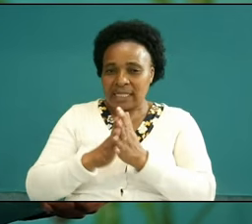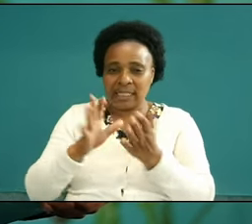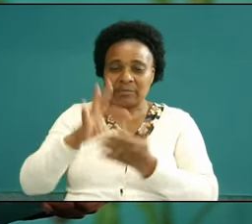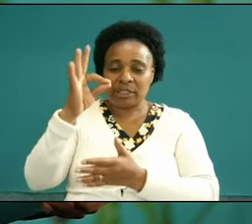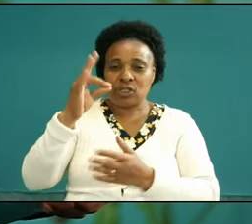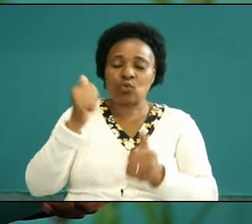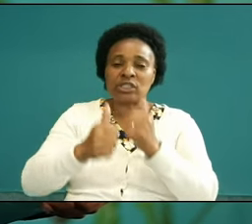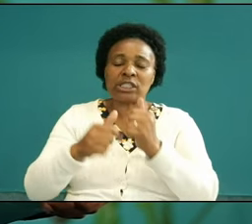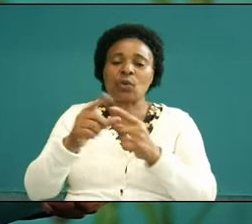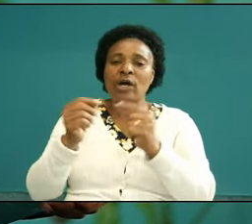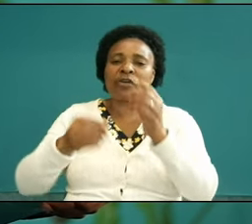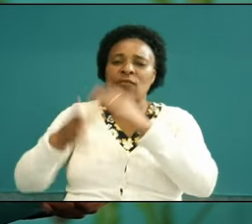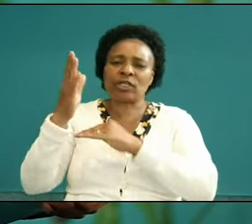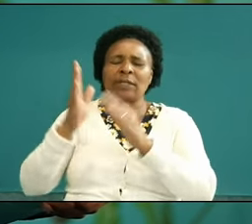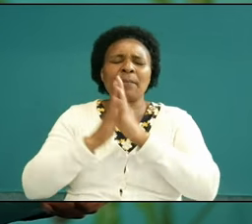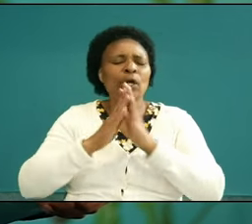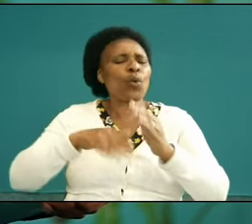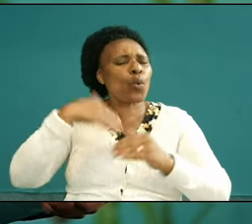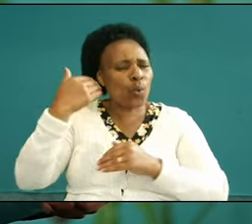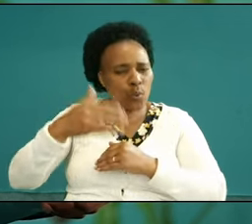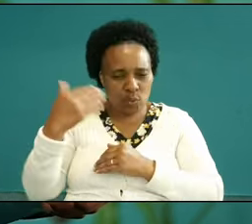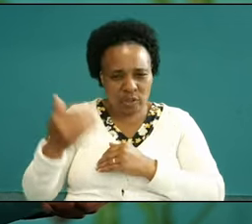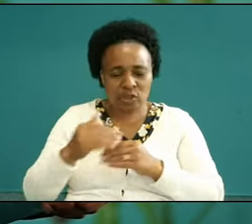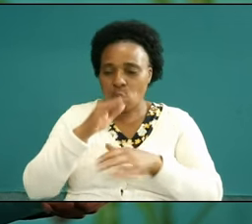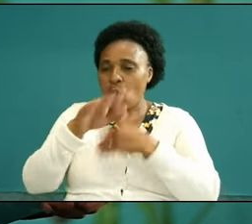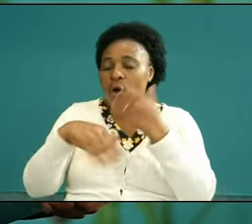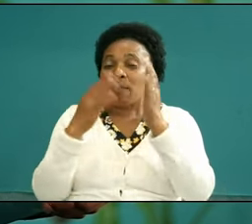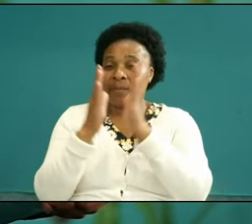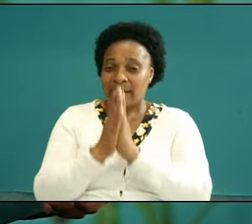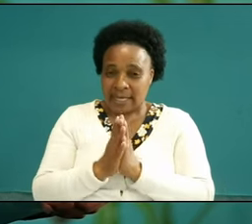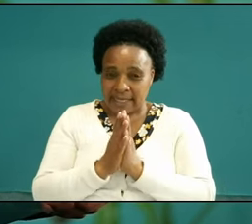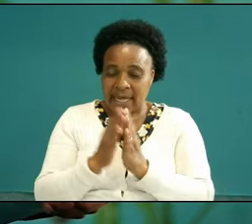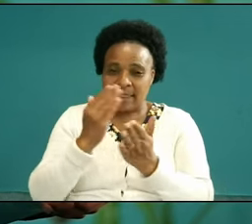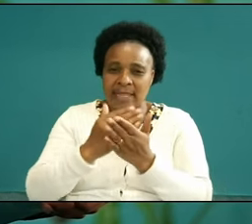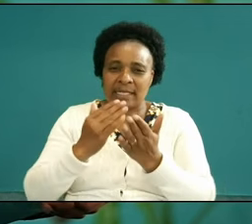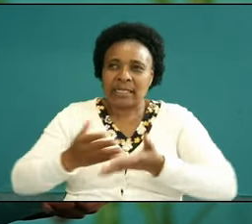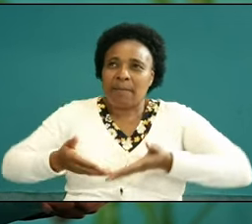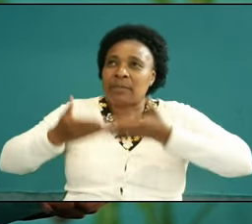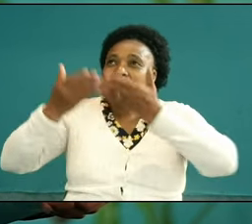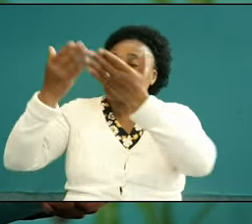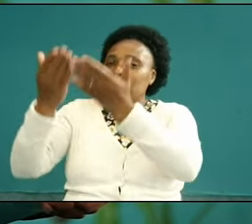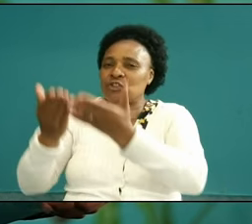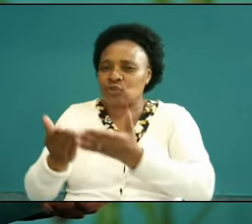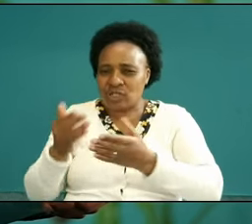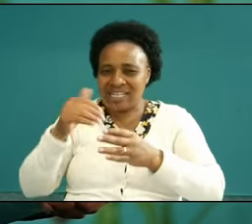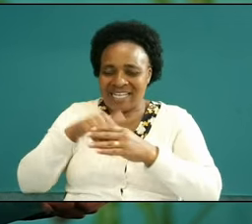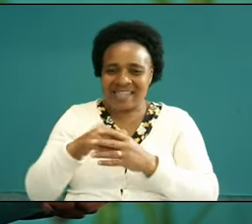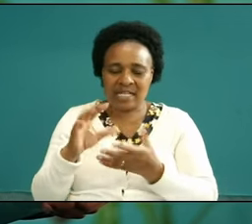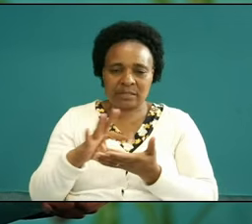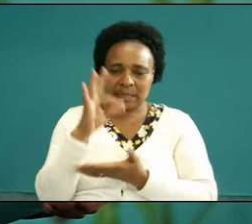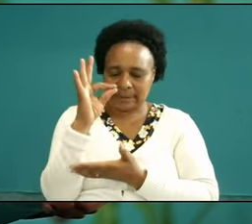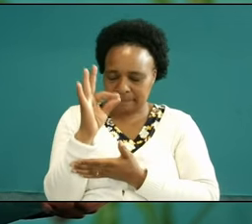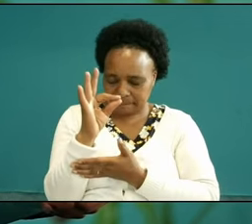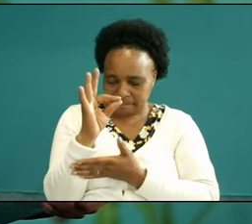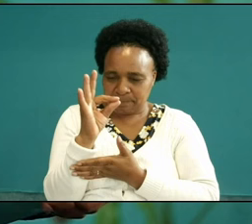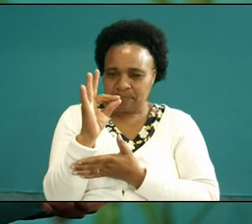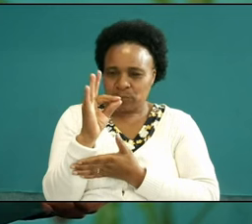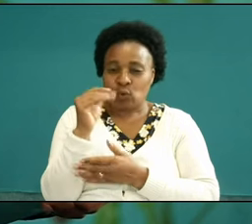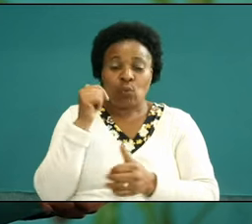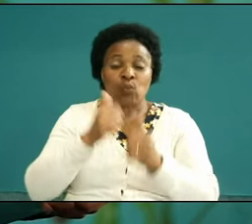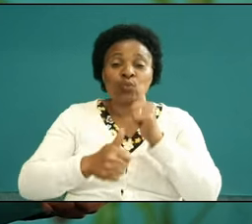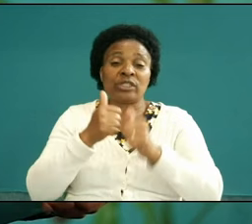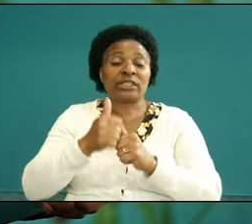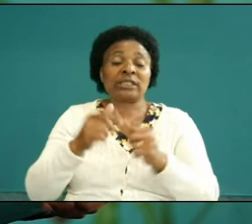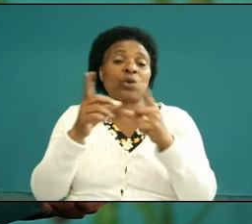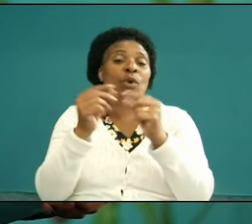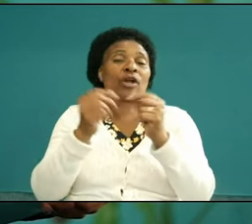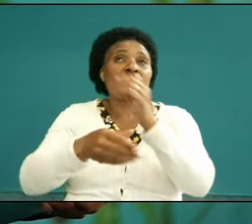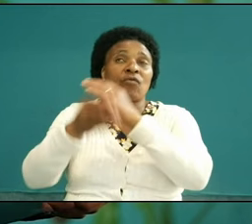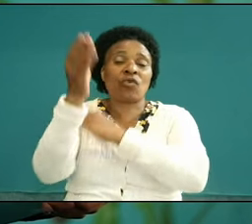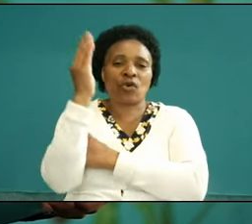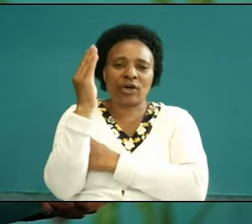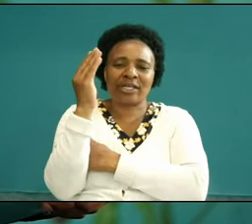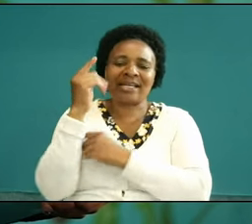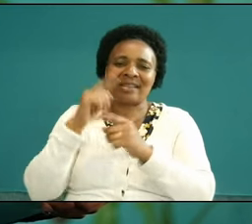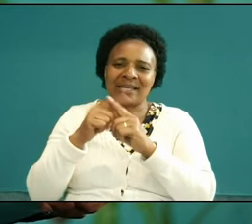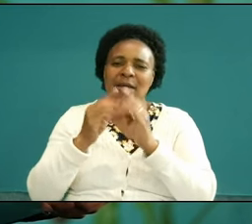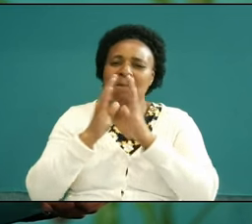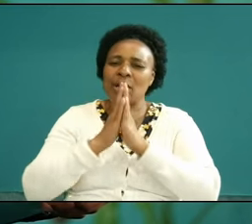praying always with all prayer and supplication in the spirit which is the one of God praying always